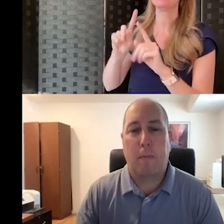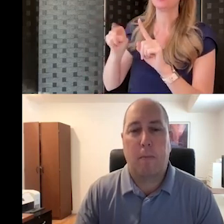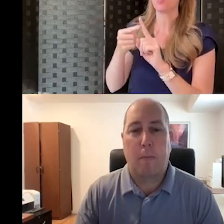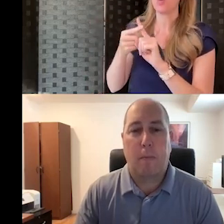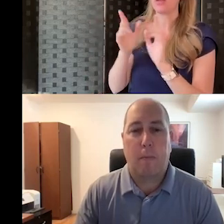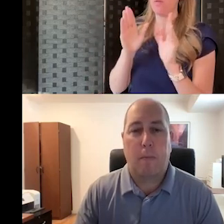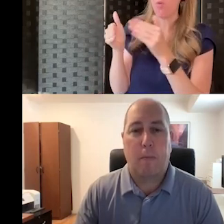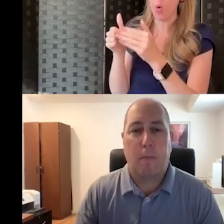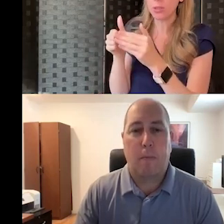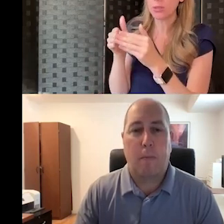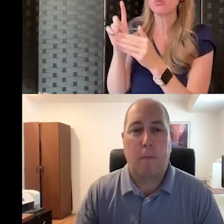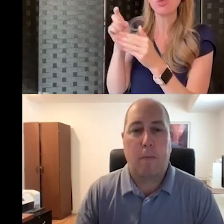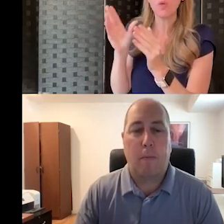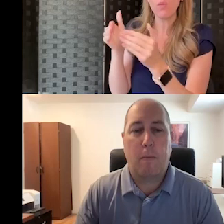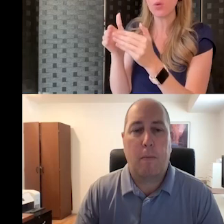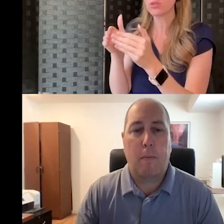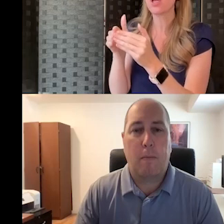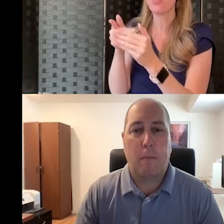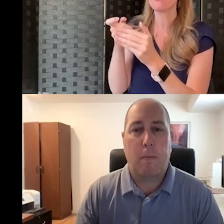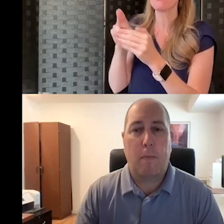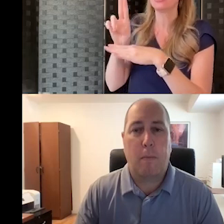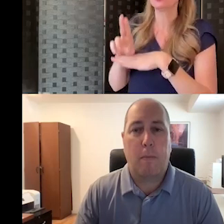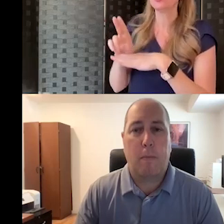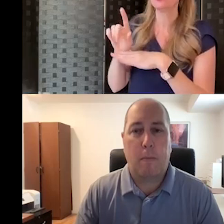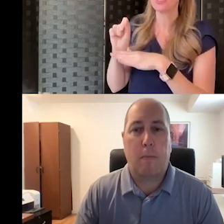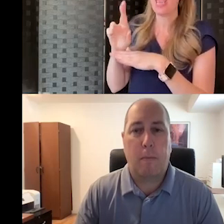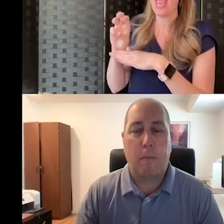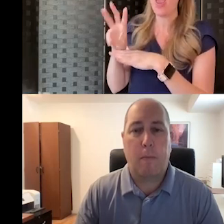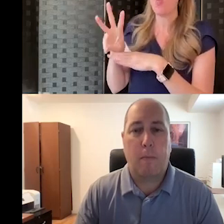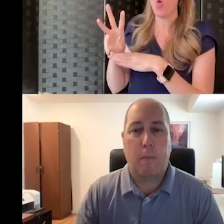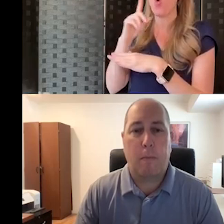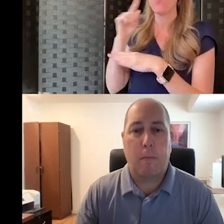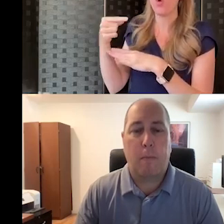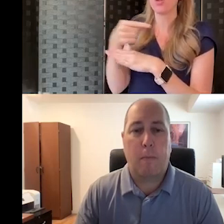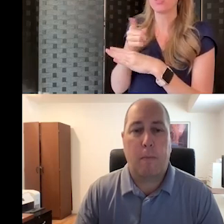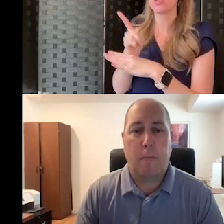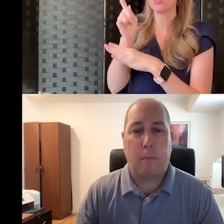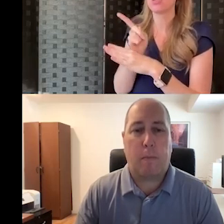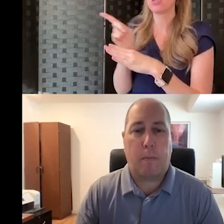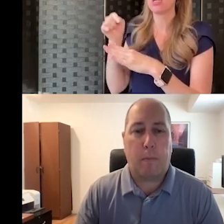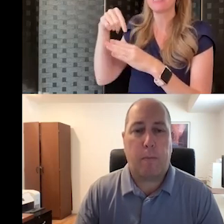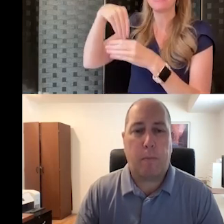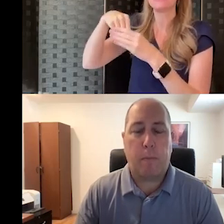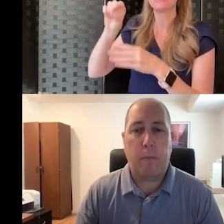it should take focus, you should use the arrow keys to navigate within the ARIA grade. the catch